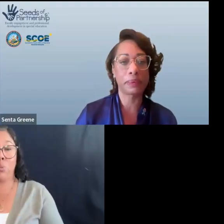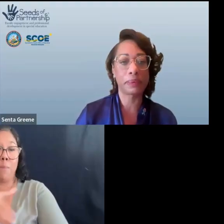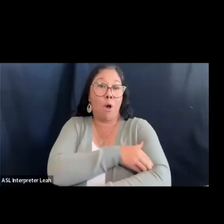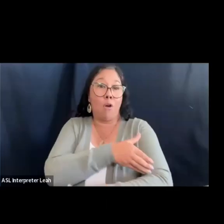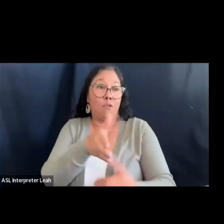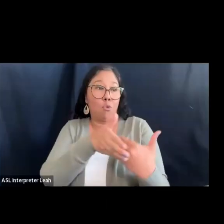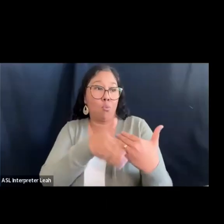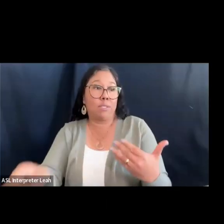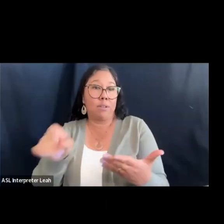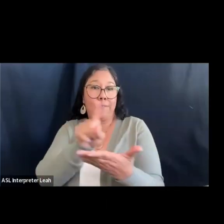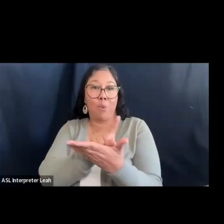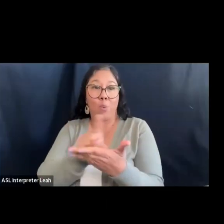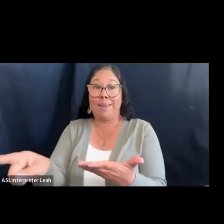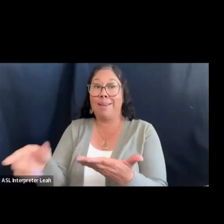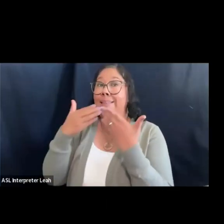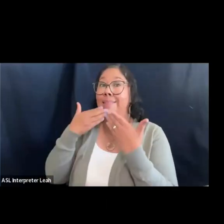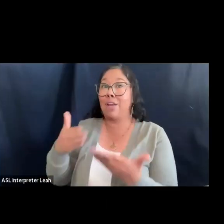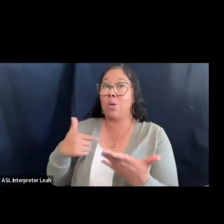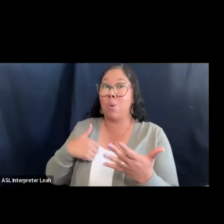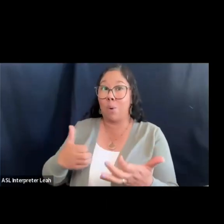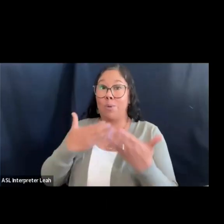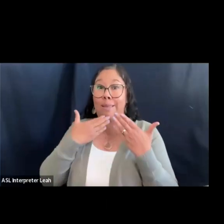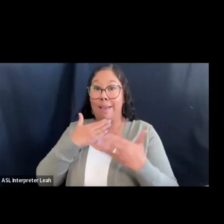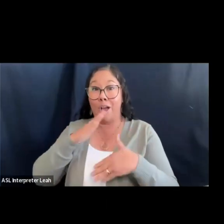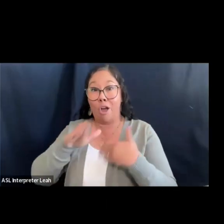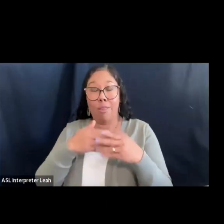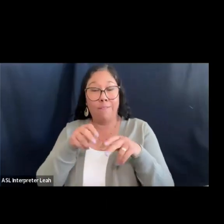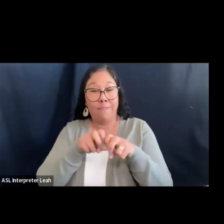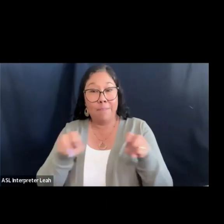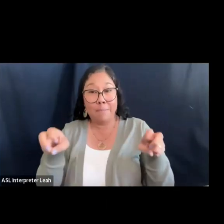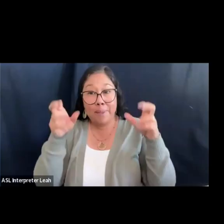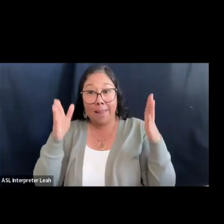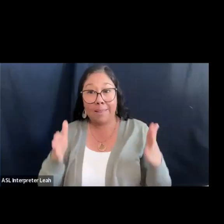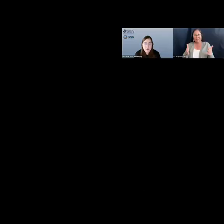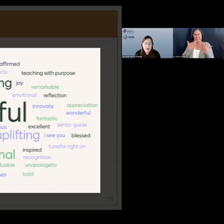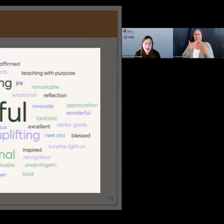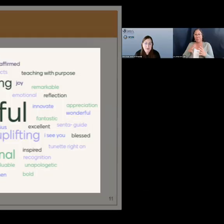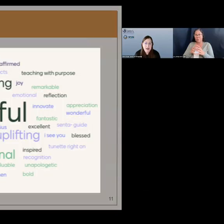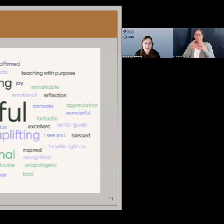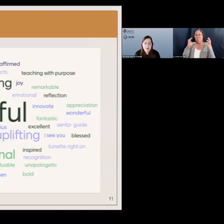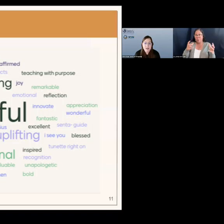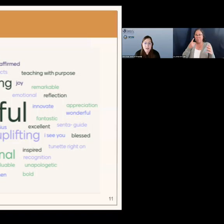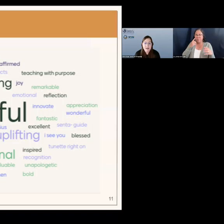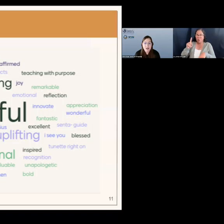Thank you. Um so I want to thank our panelists. So thank you so much for your time and expertise